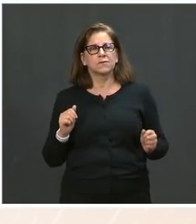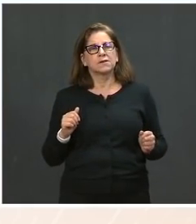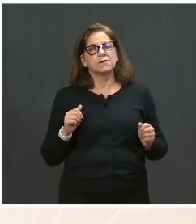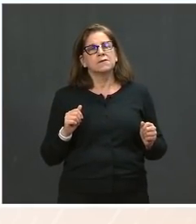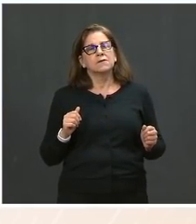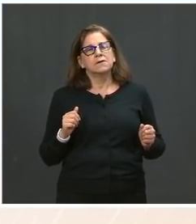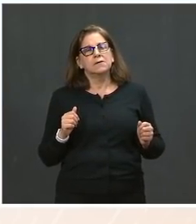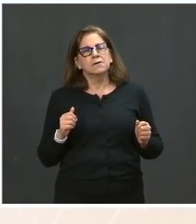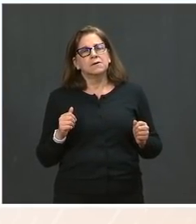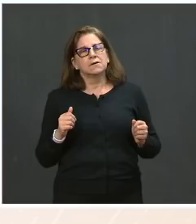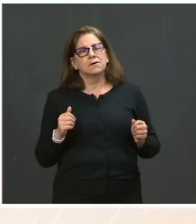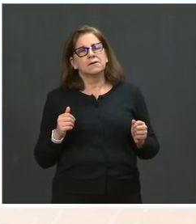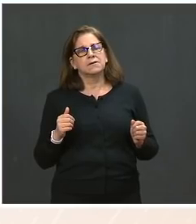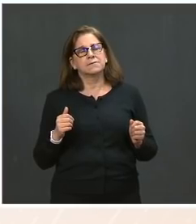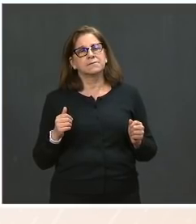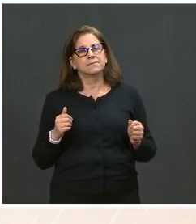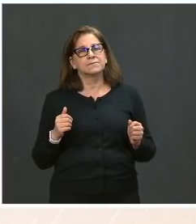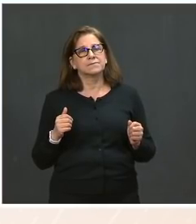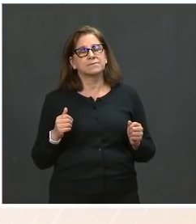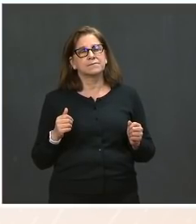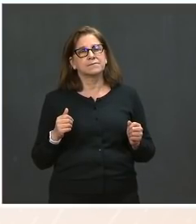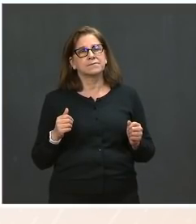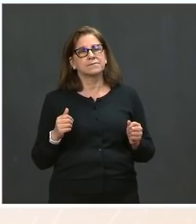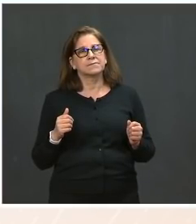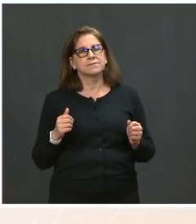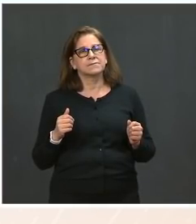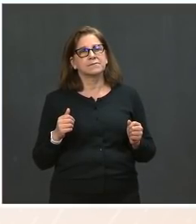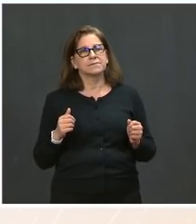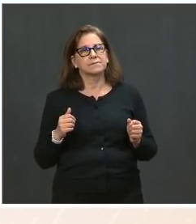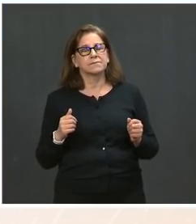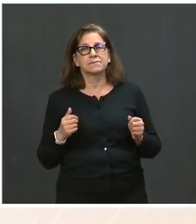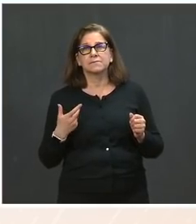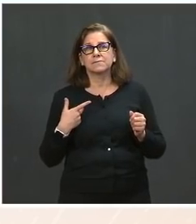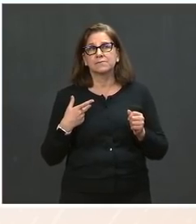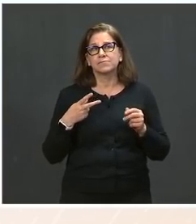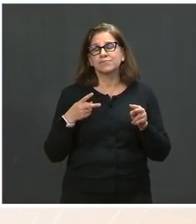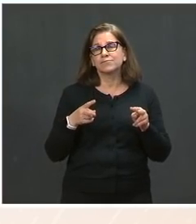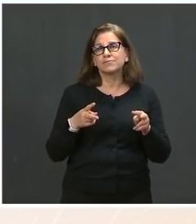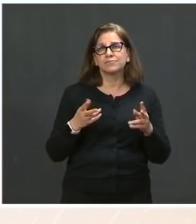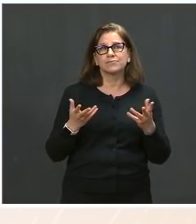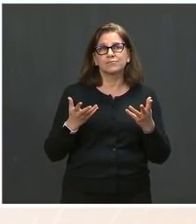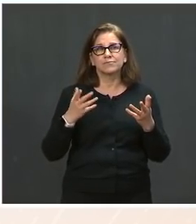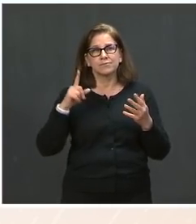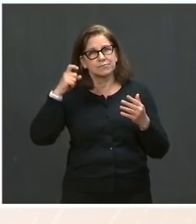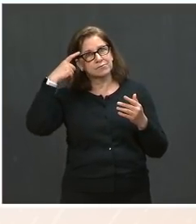to building a resilient, diverse, and secure supply chain to help address this issue for the long term